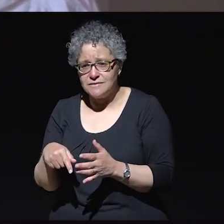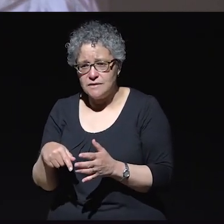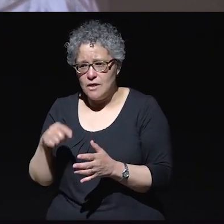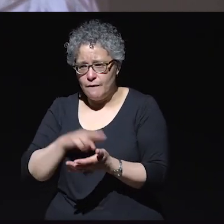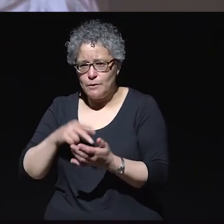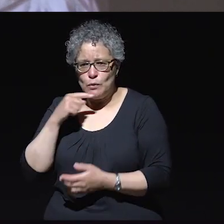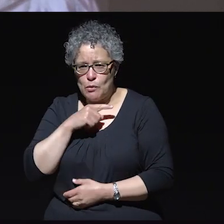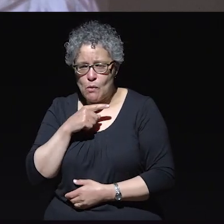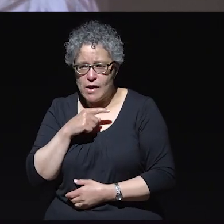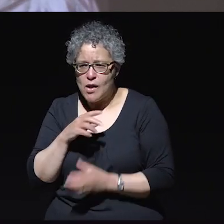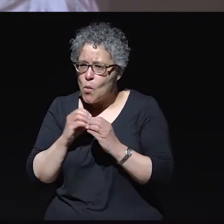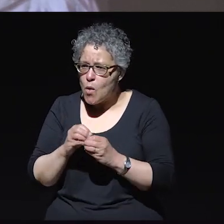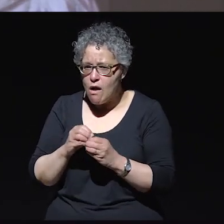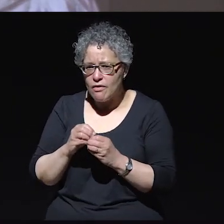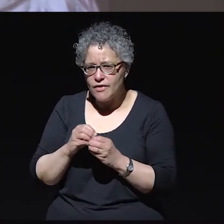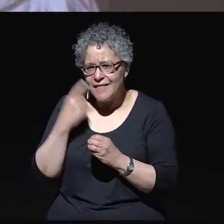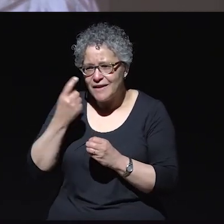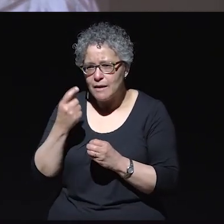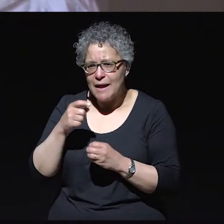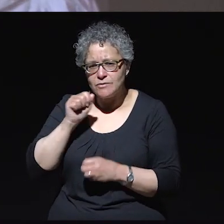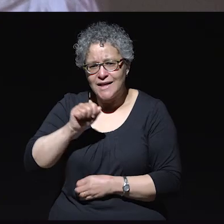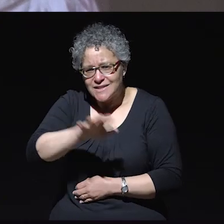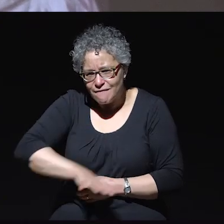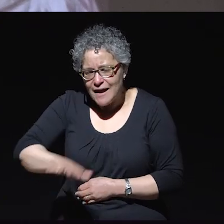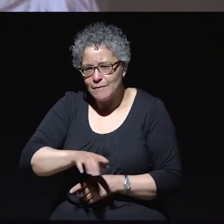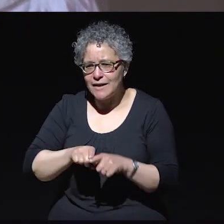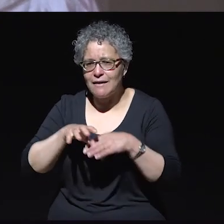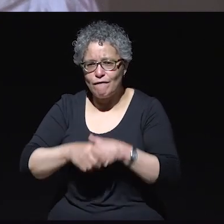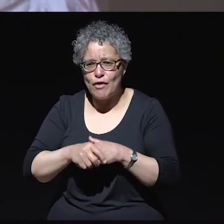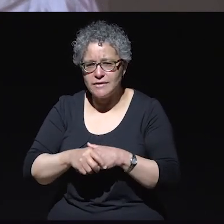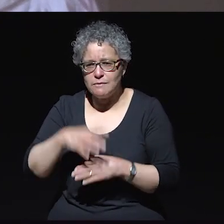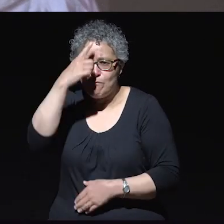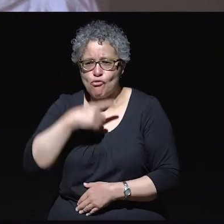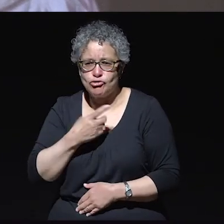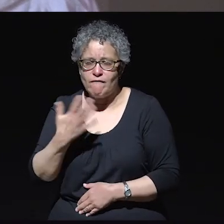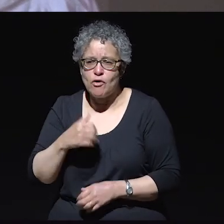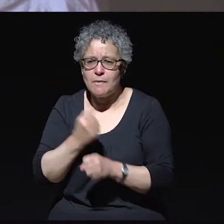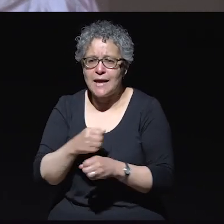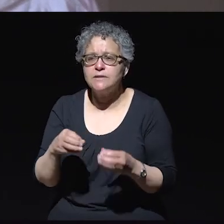at family and friends portraiture by Gainsborough at this time.